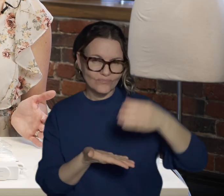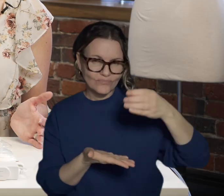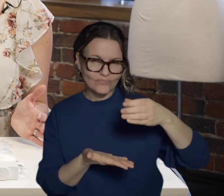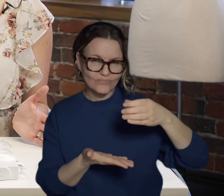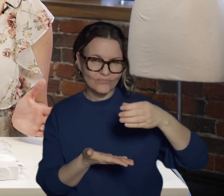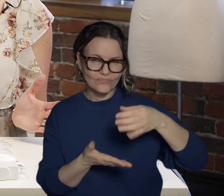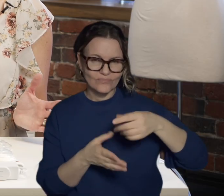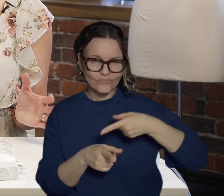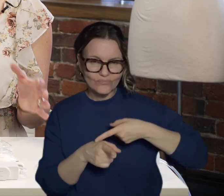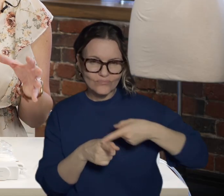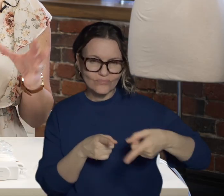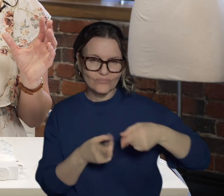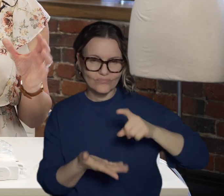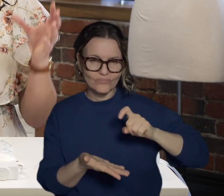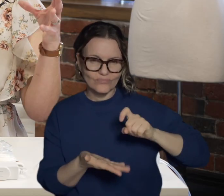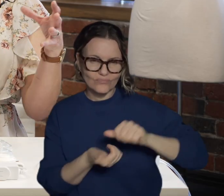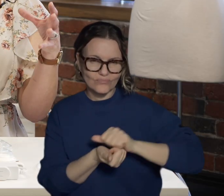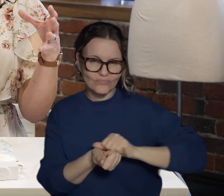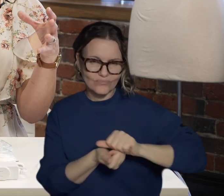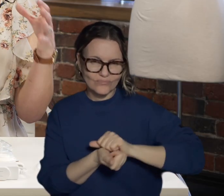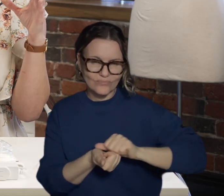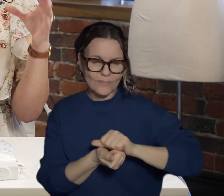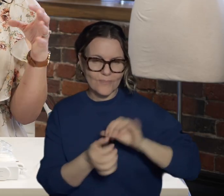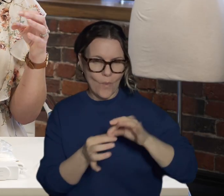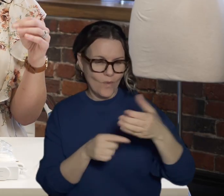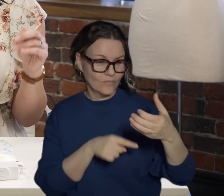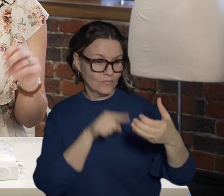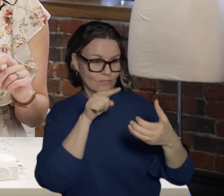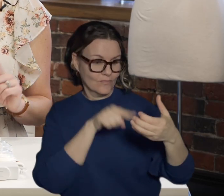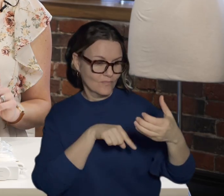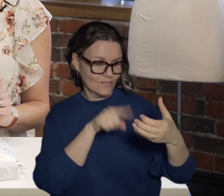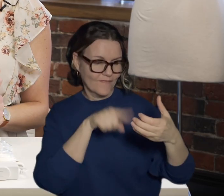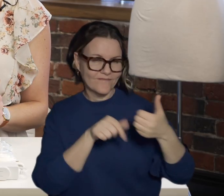standalone sterilizer so if you have one that sits on your counter you can use that you just want to